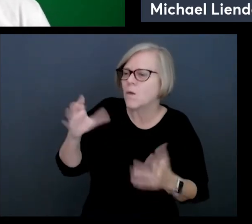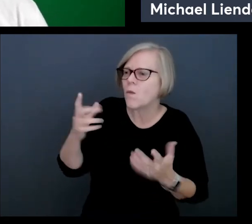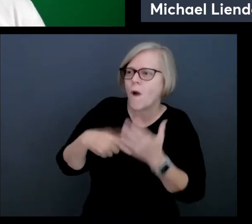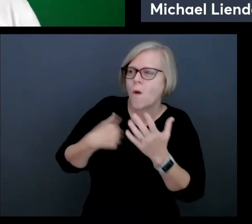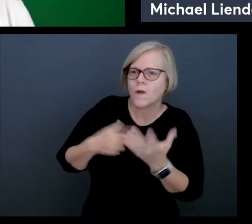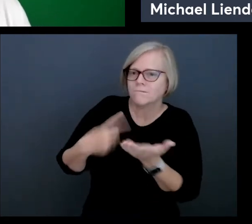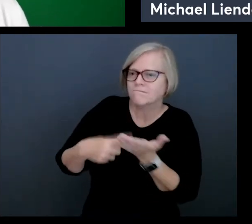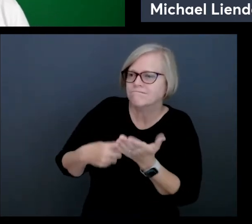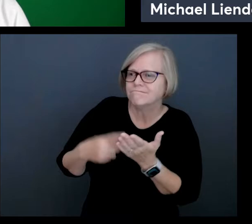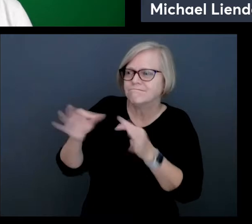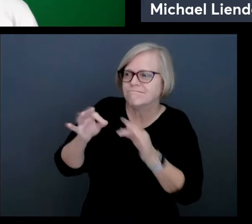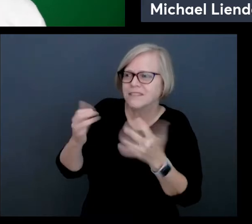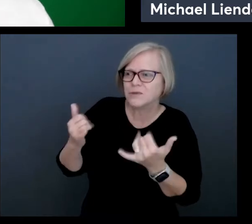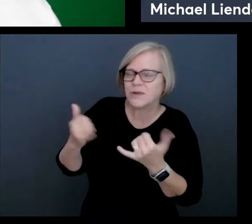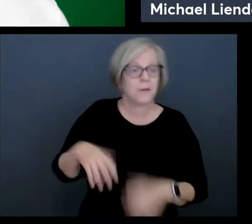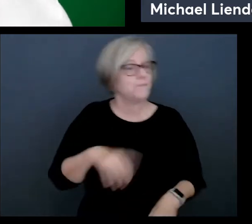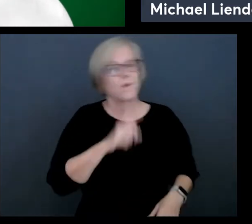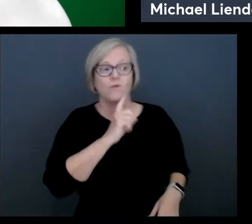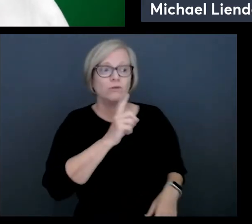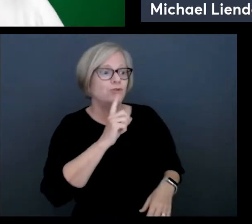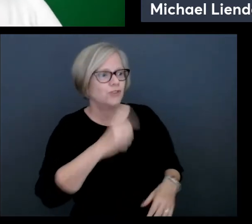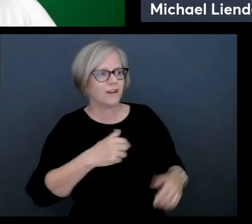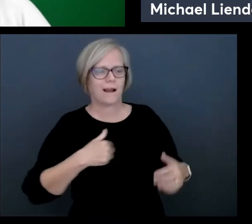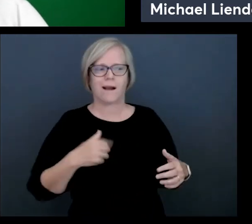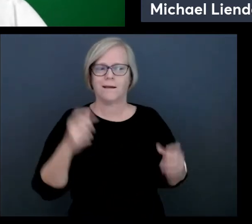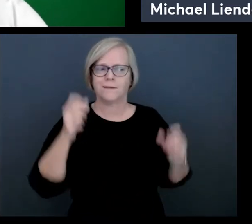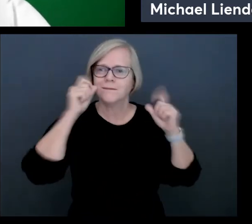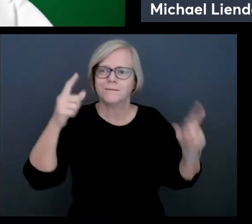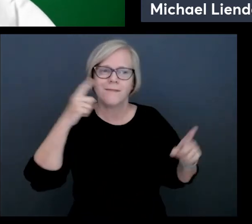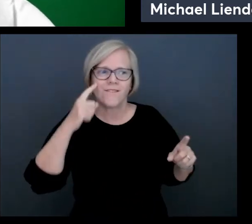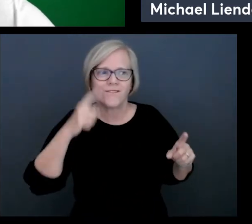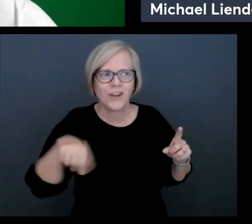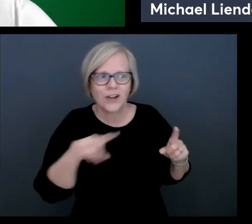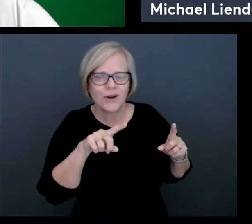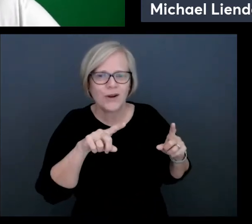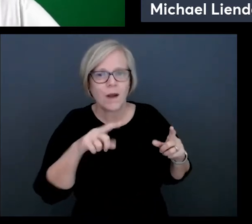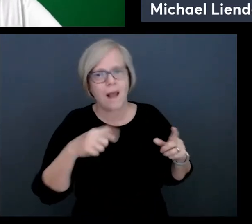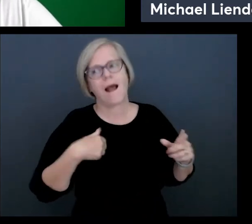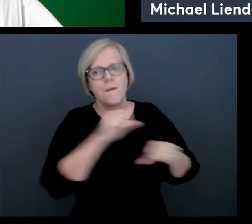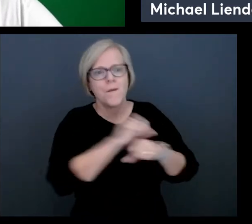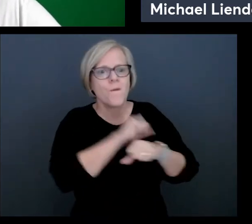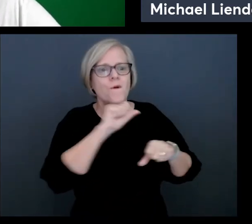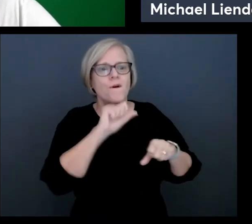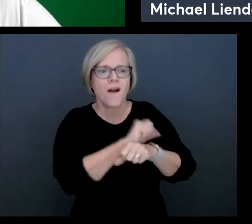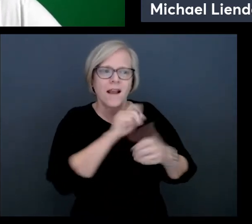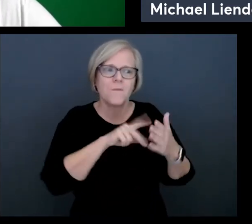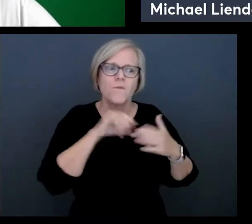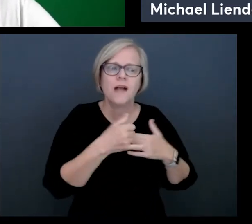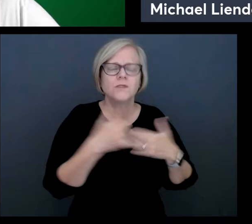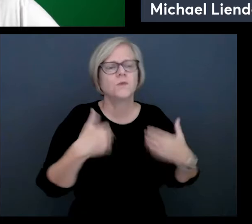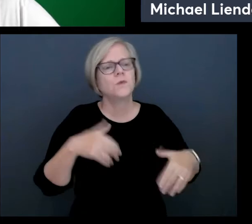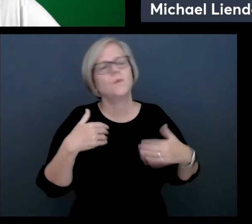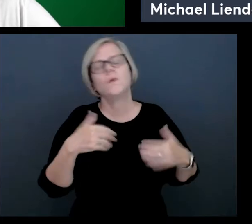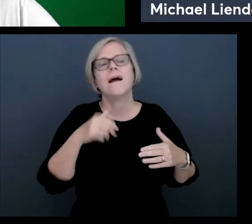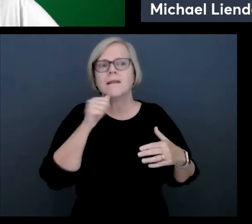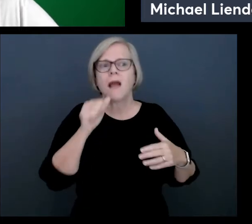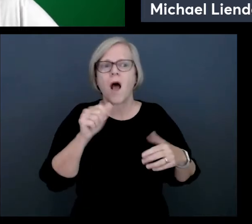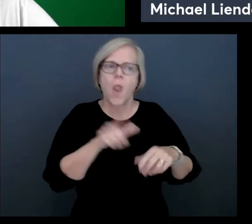and then what we're gonna be talking about today. Yeah, absolutely. I have a treat in store for everyone. I've been working on this project.